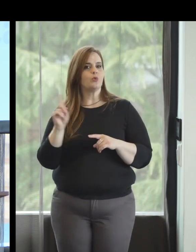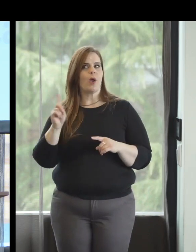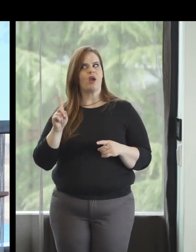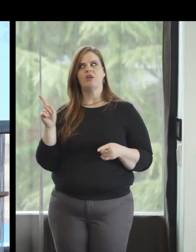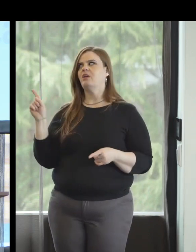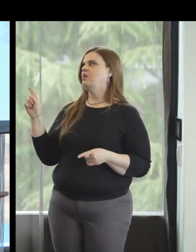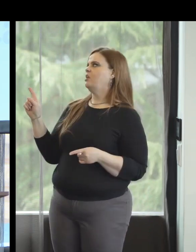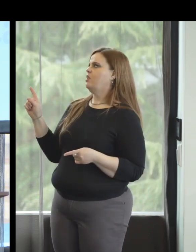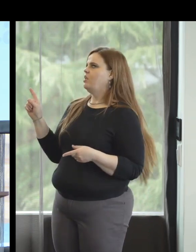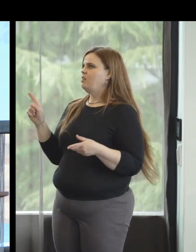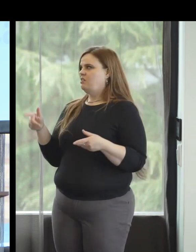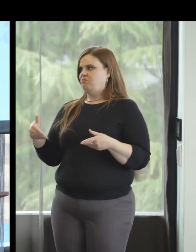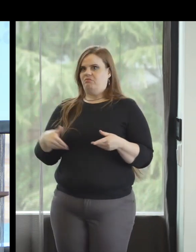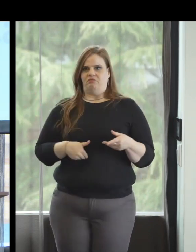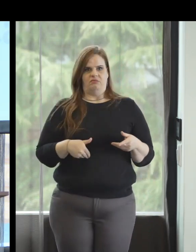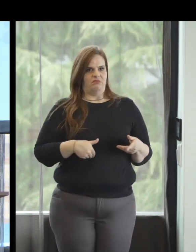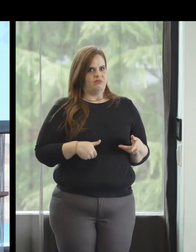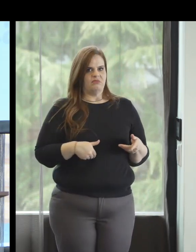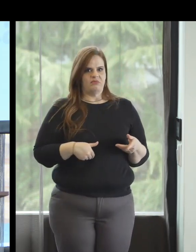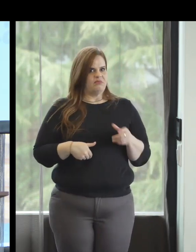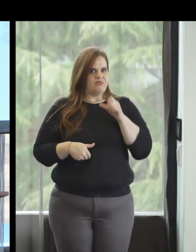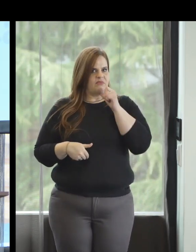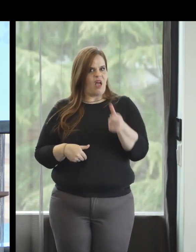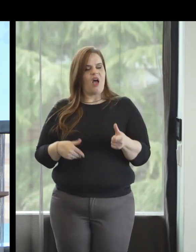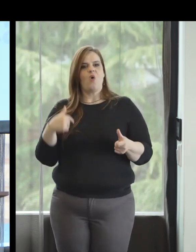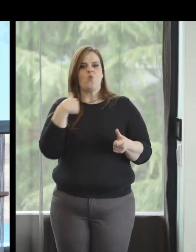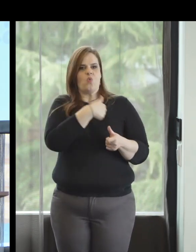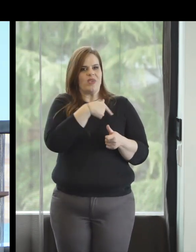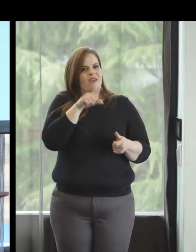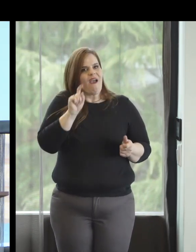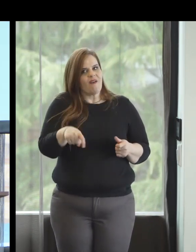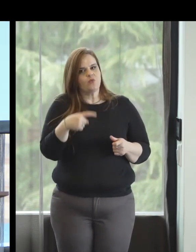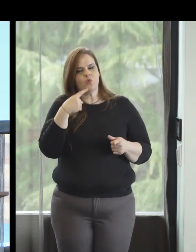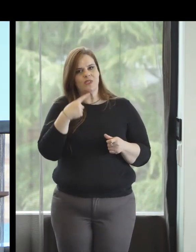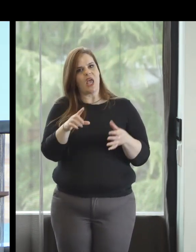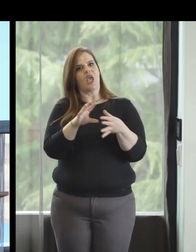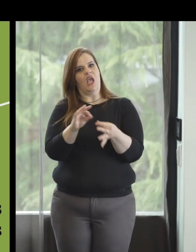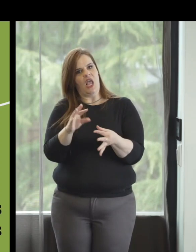An intuitive conclusion. We have to say that. And local